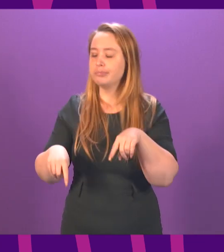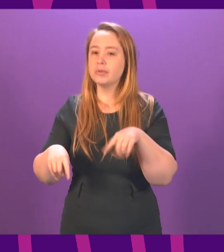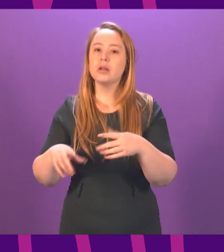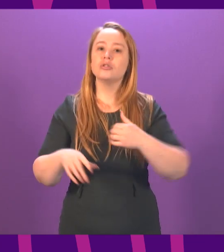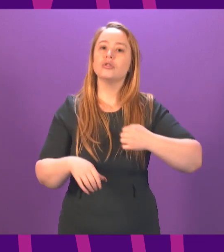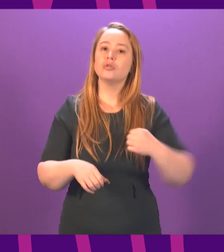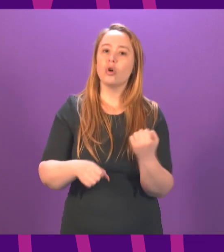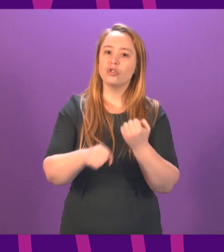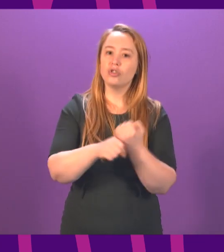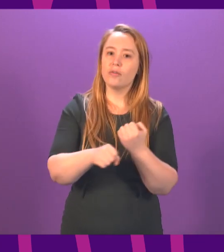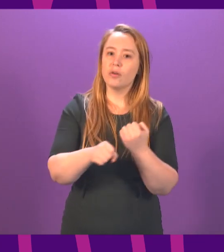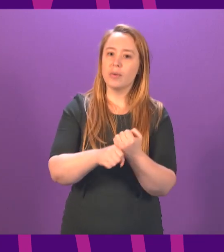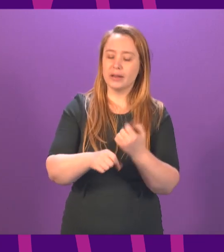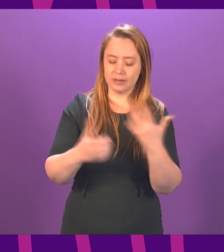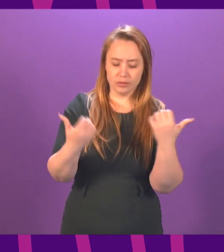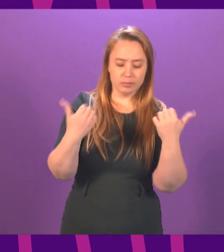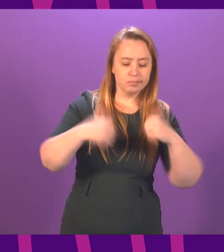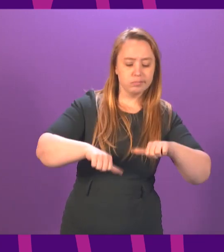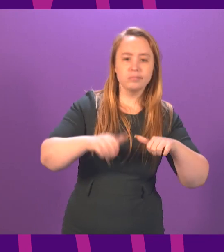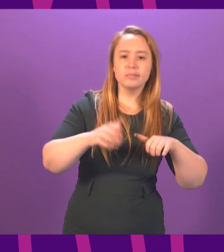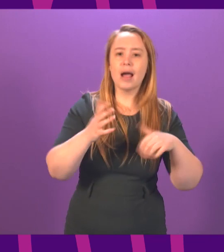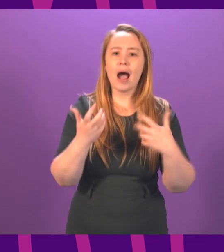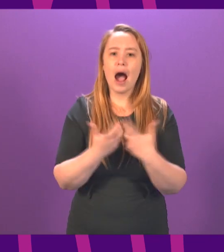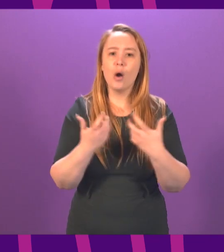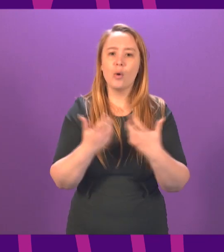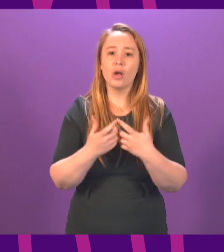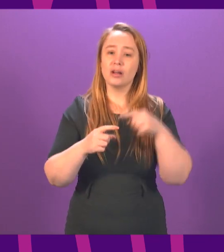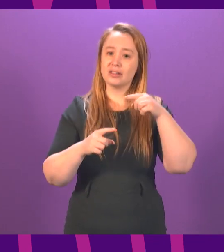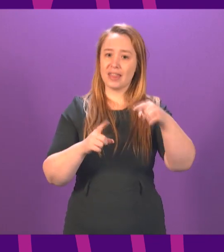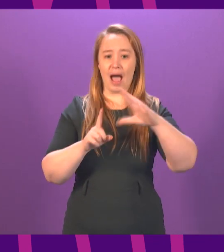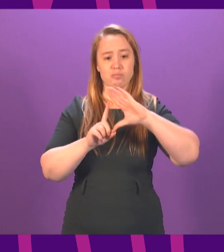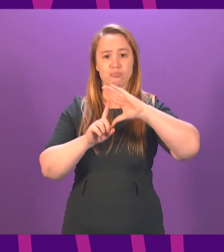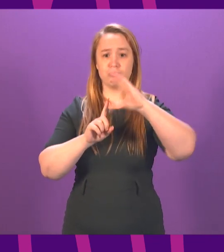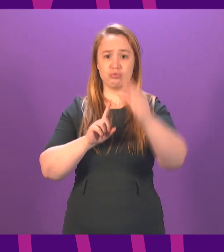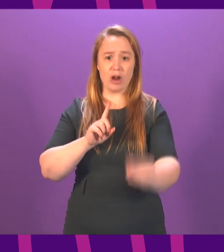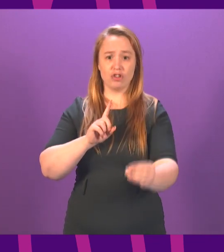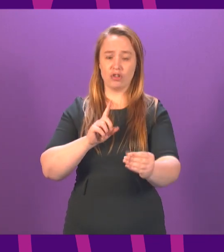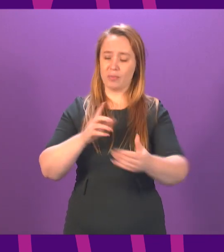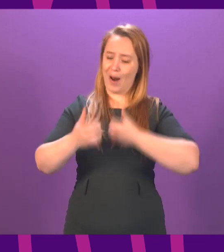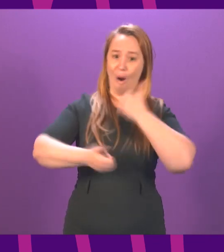to find a proper solution to allow this flagship bridge to be used as intended?